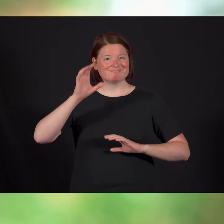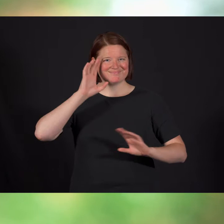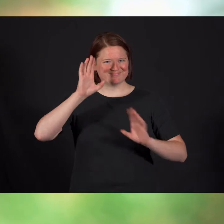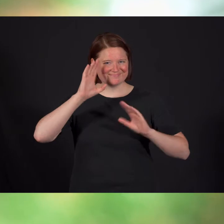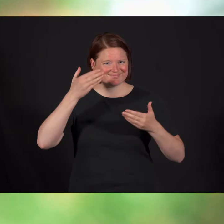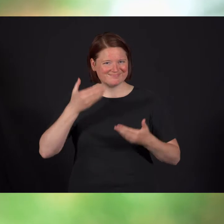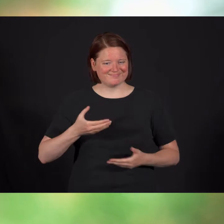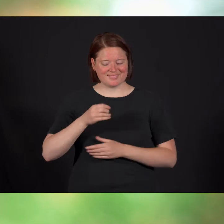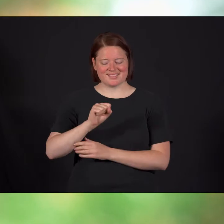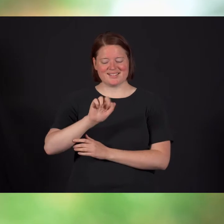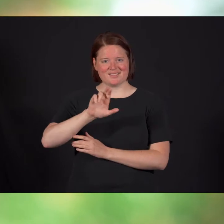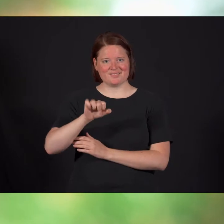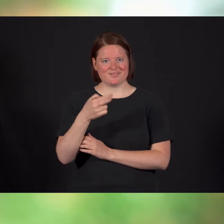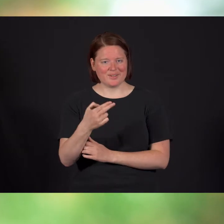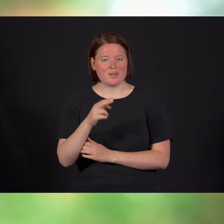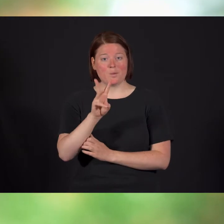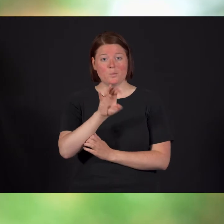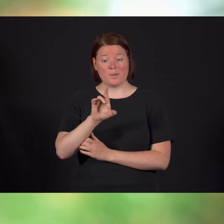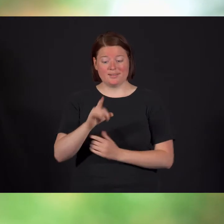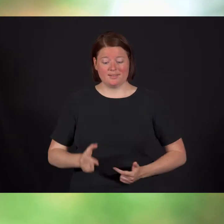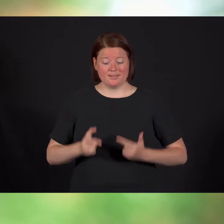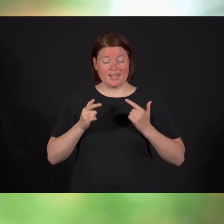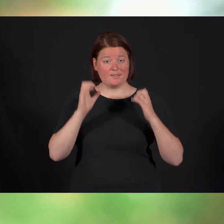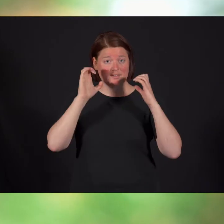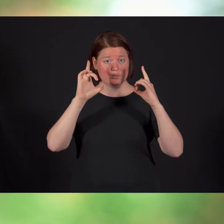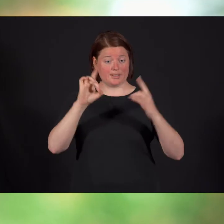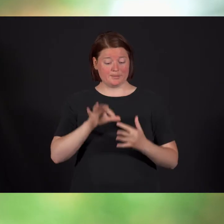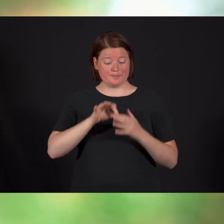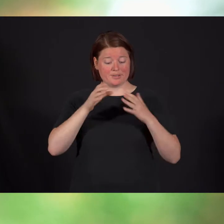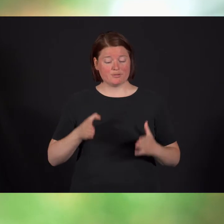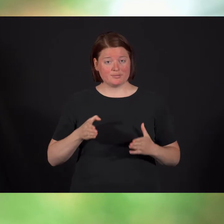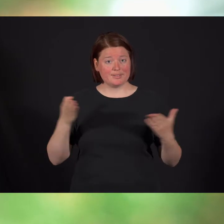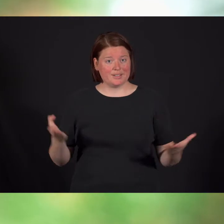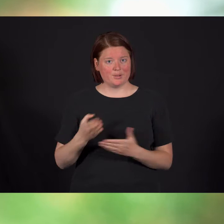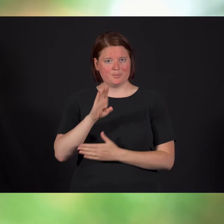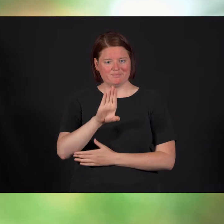Hi everyone, my name is Sarah and I'm the wildlife education specialist here at Blandford Nature Center. And today I wanna introduce you